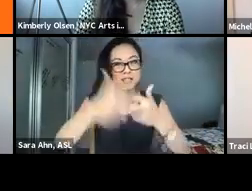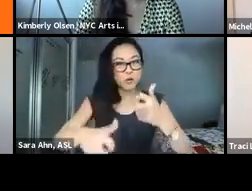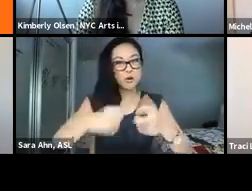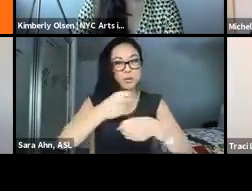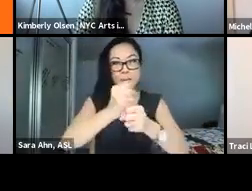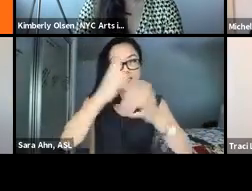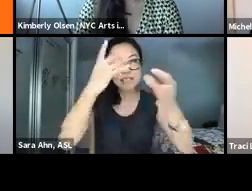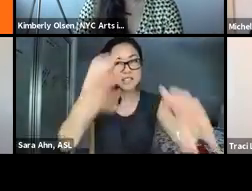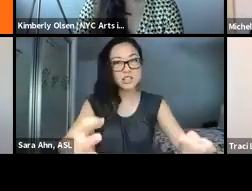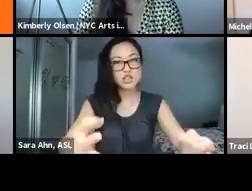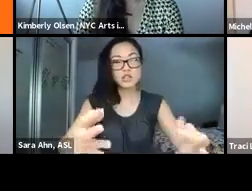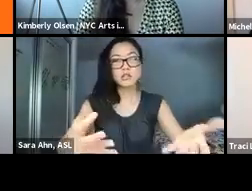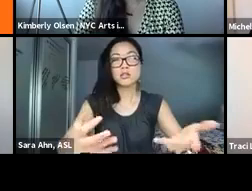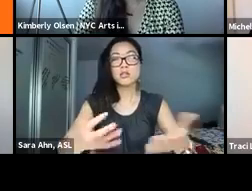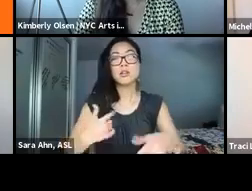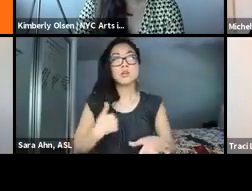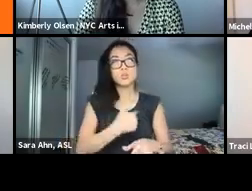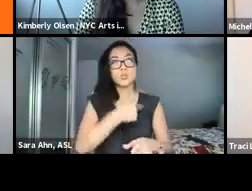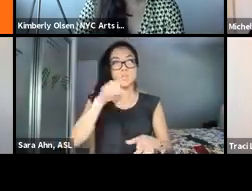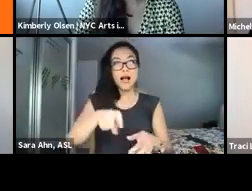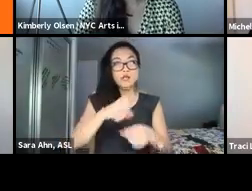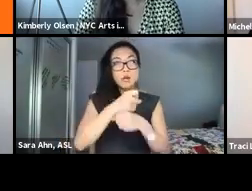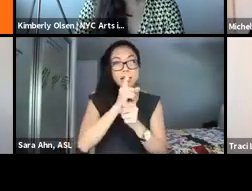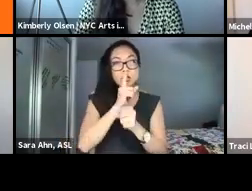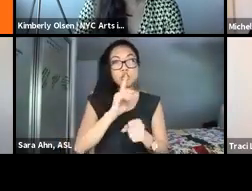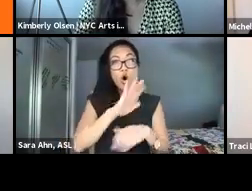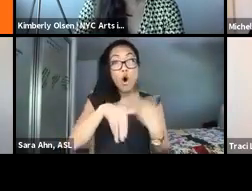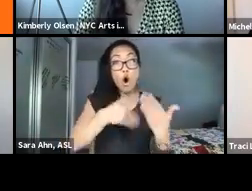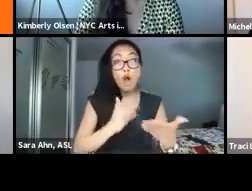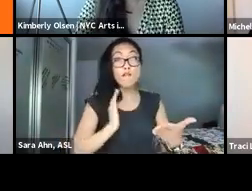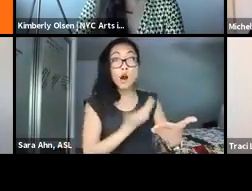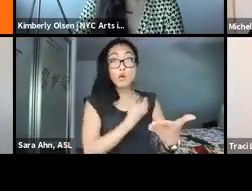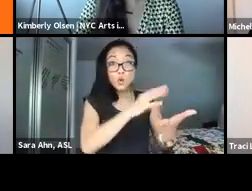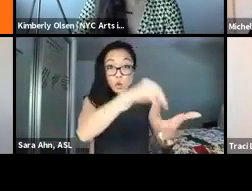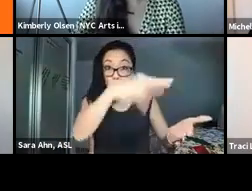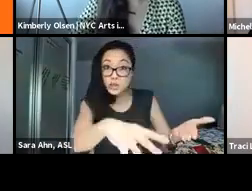to the things that we learned? What do you see for the future?